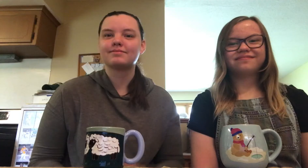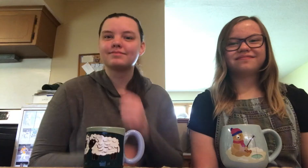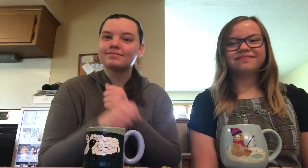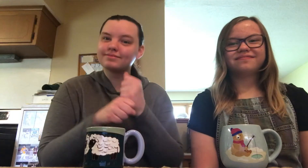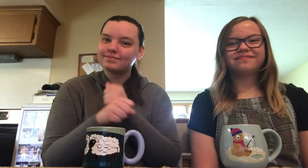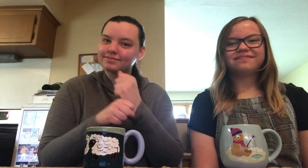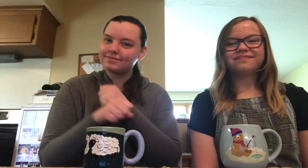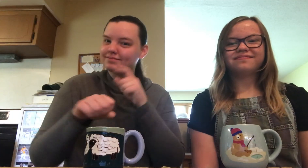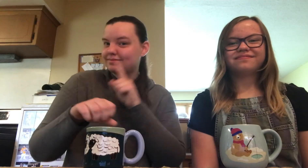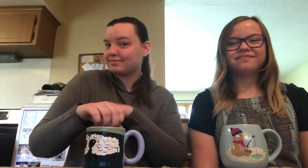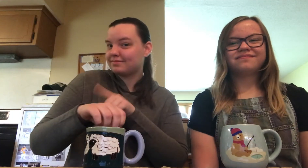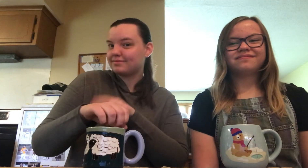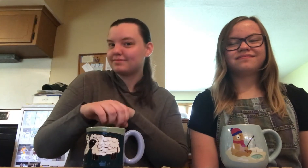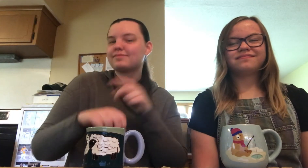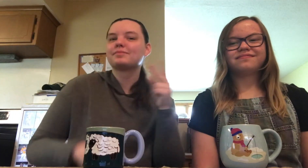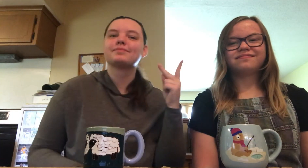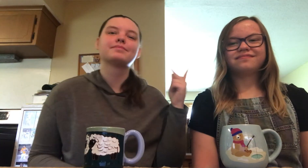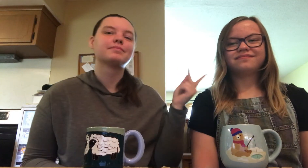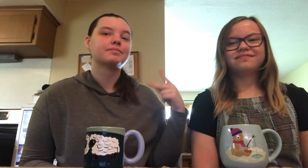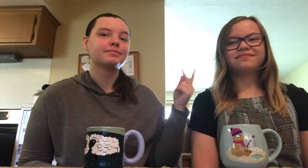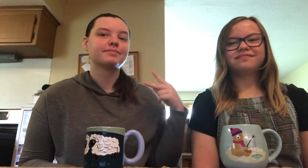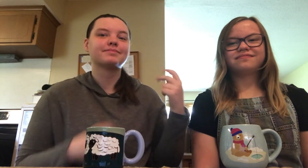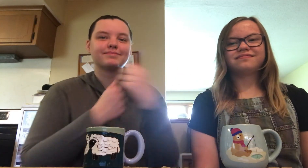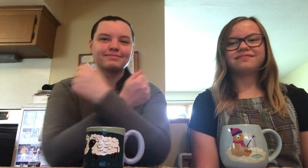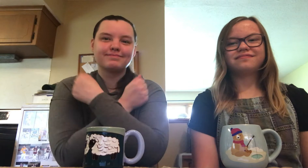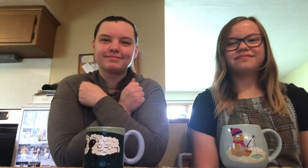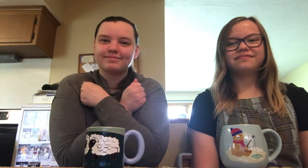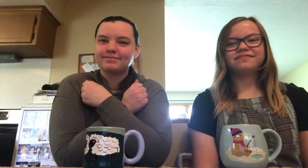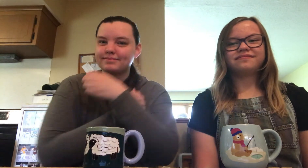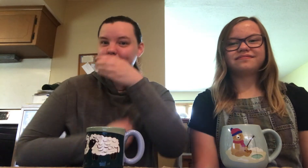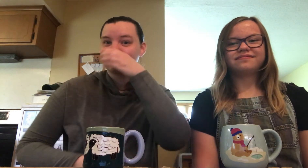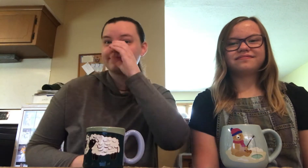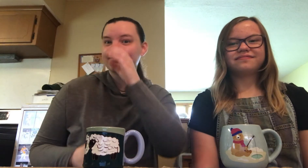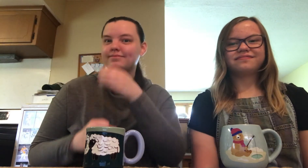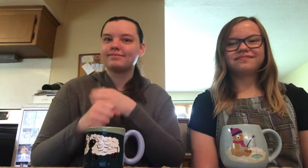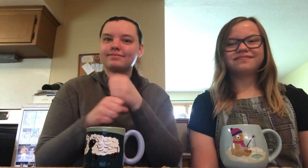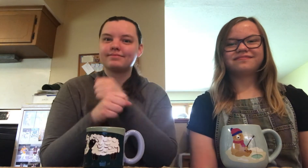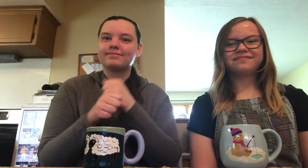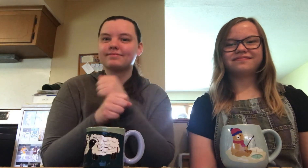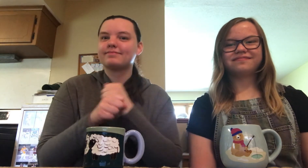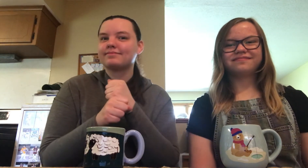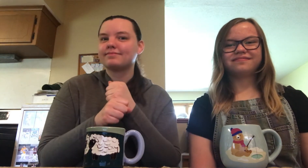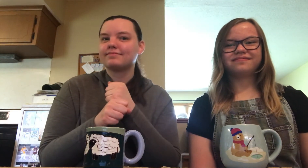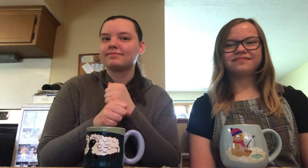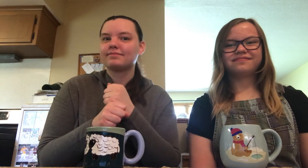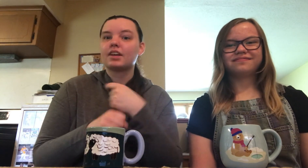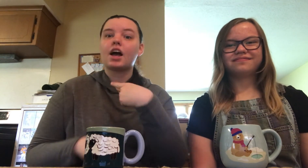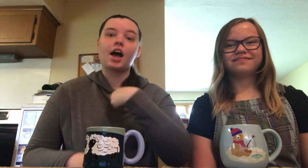Coffee time! We love to drink coffee.